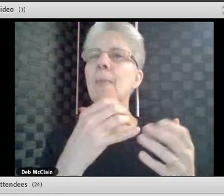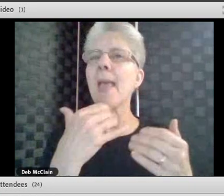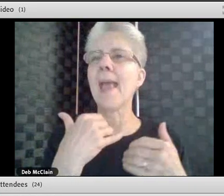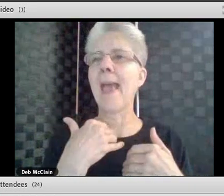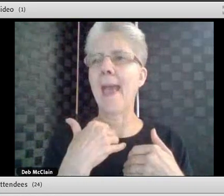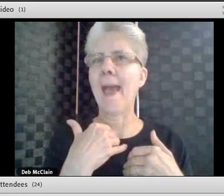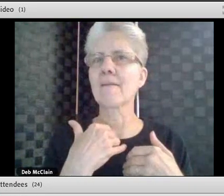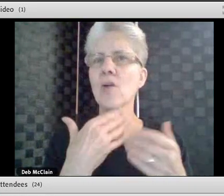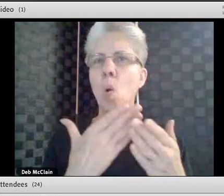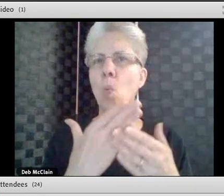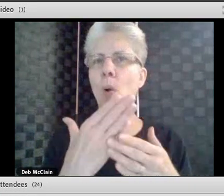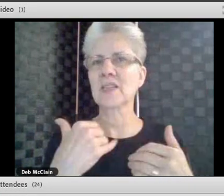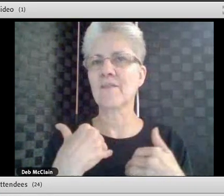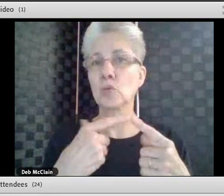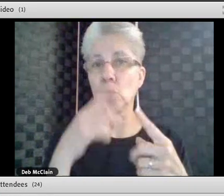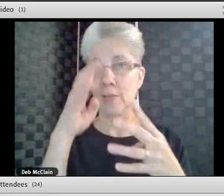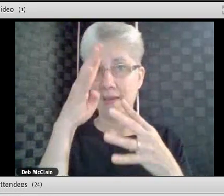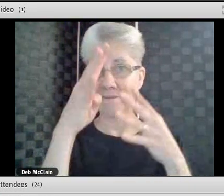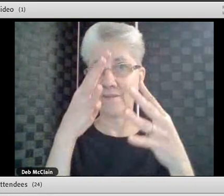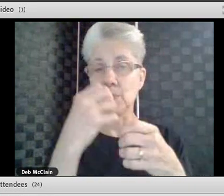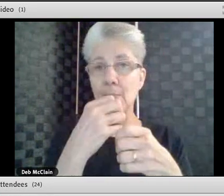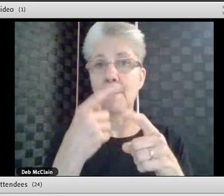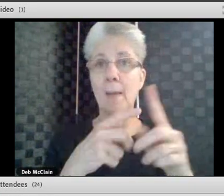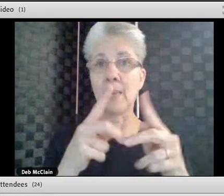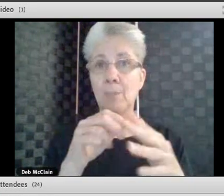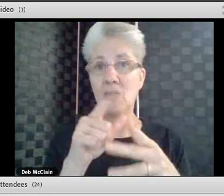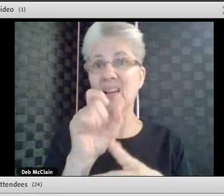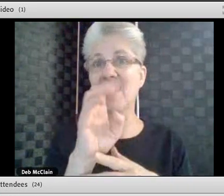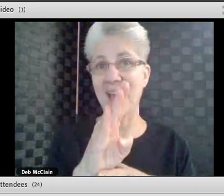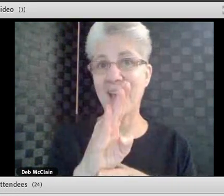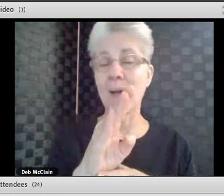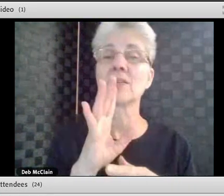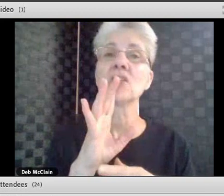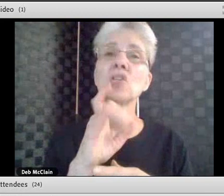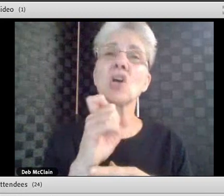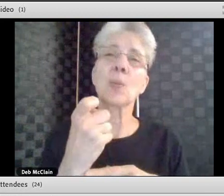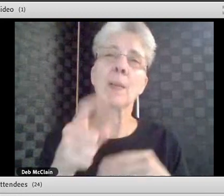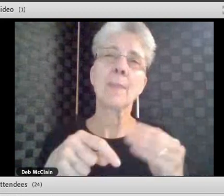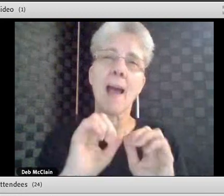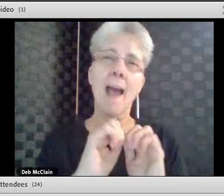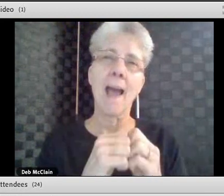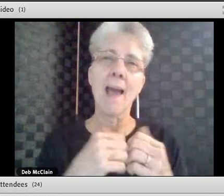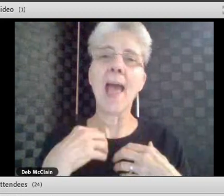is the Air Force may have rights of ownership to the inventions made by people in this lab.